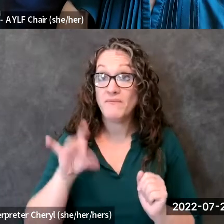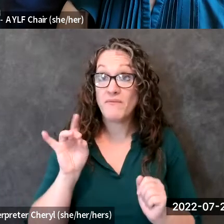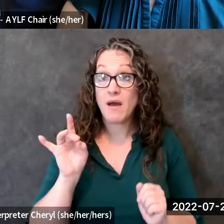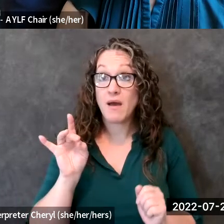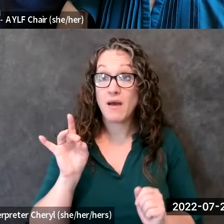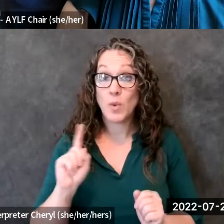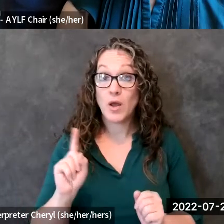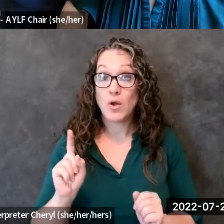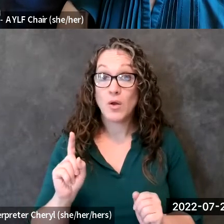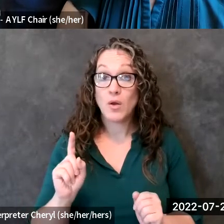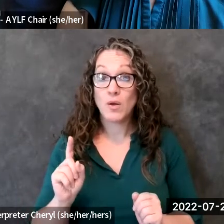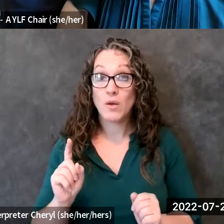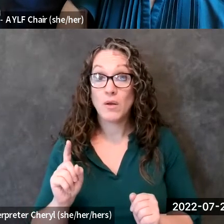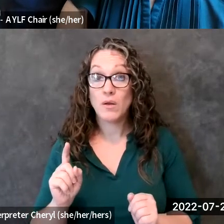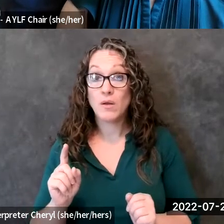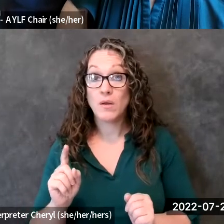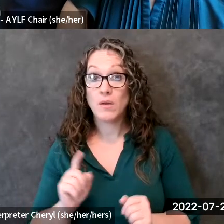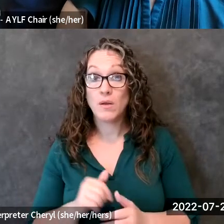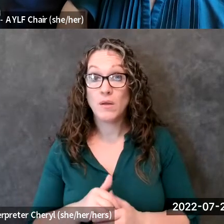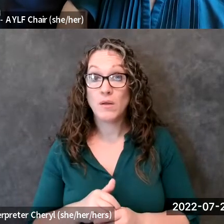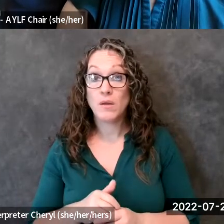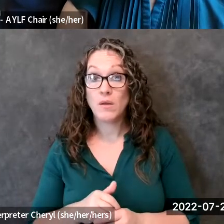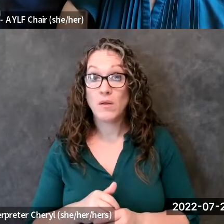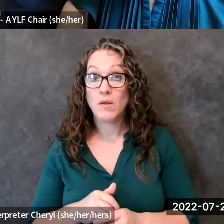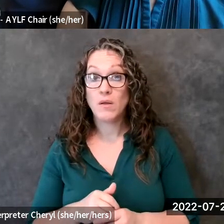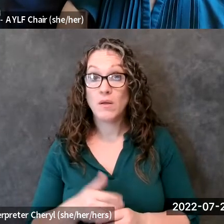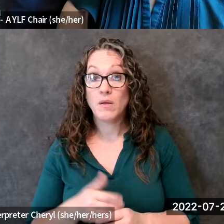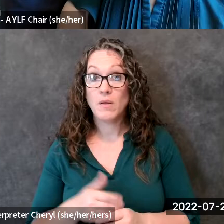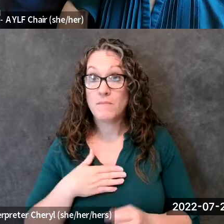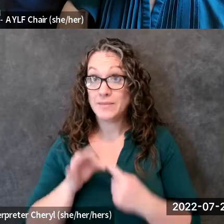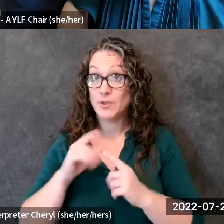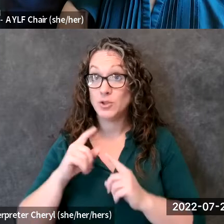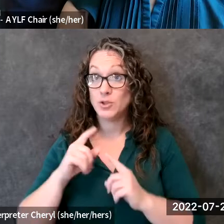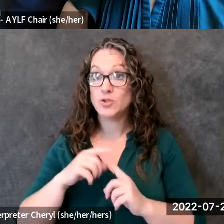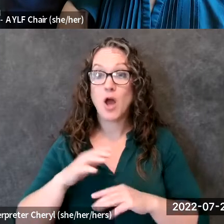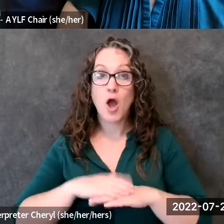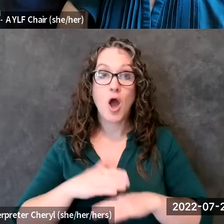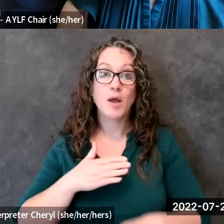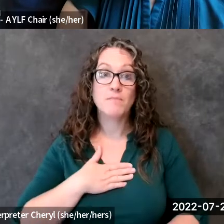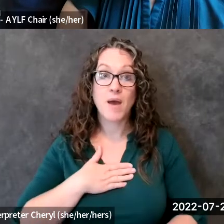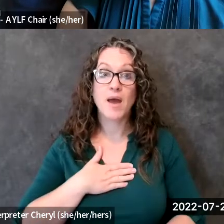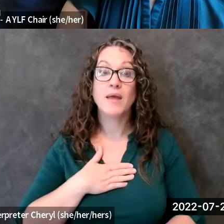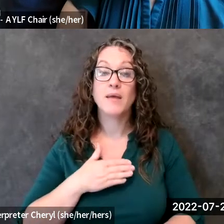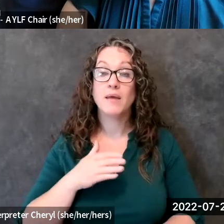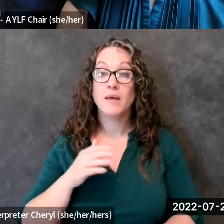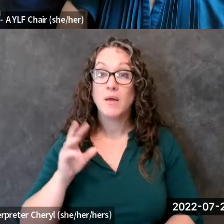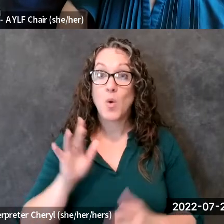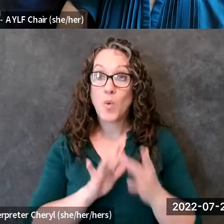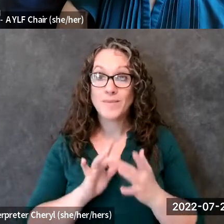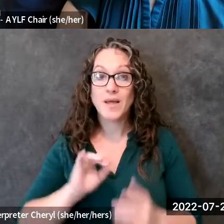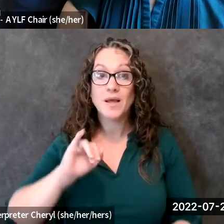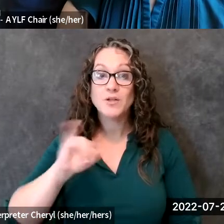information about my special edition t-shirts on my website jkclegacy.com and it's on the coming